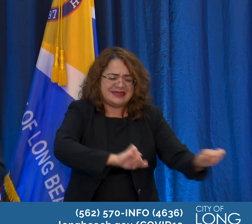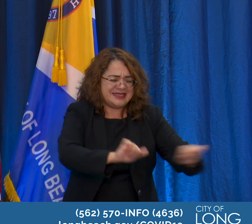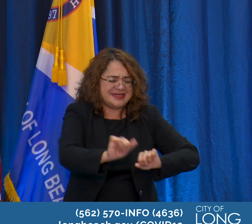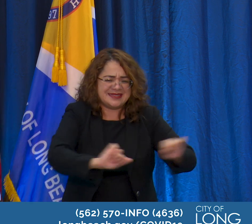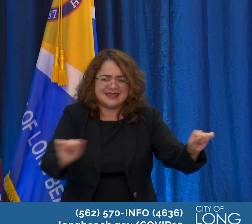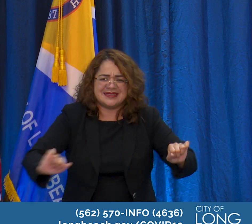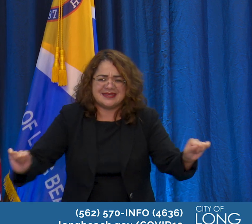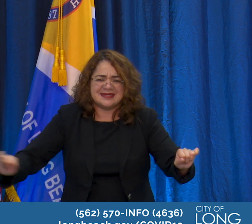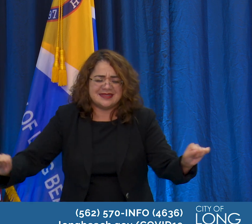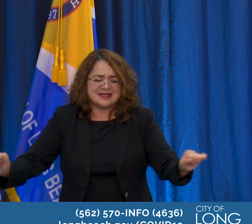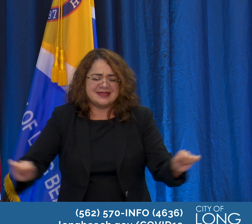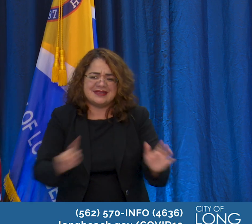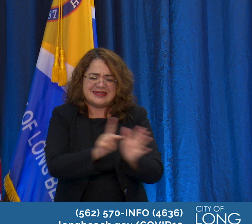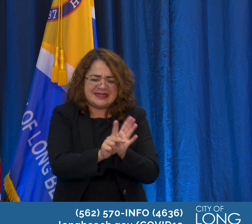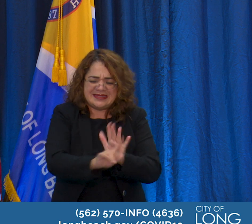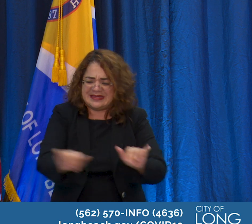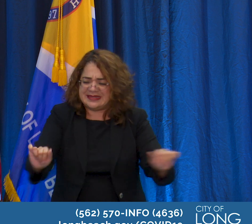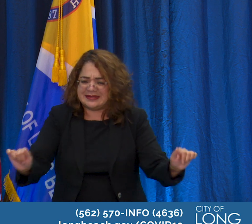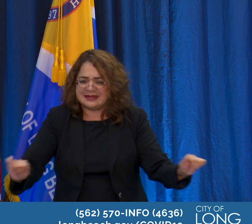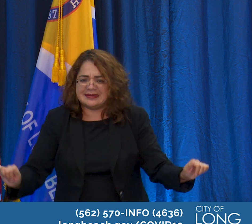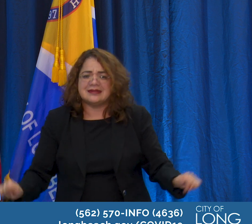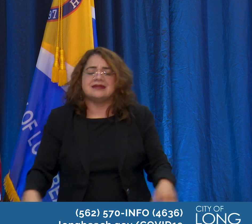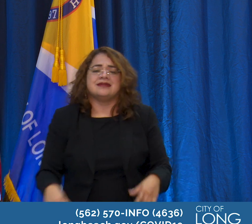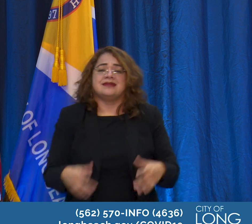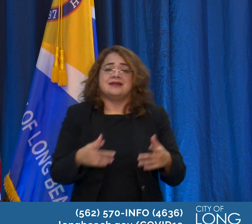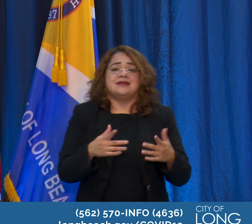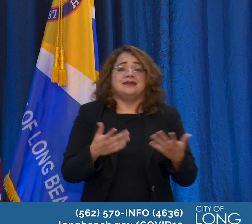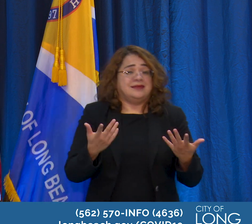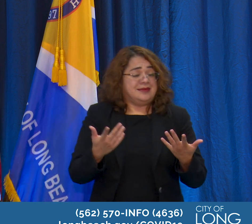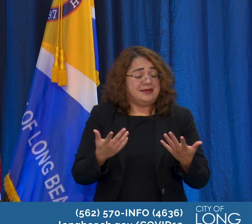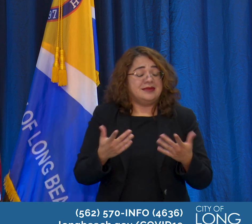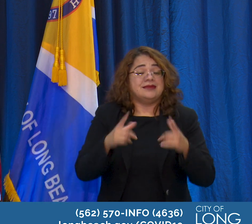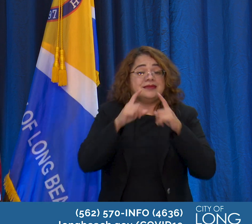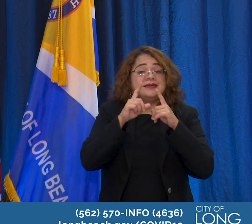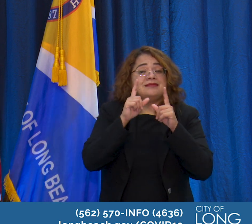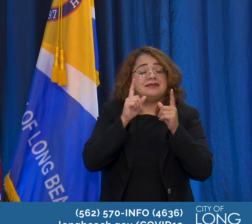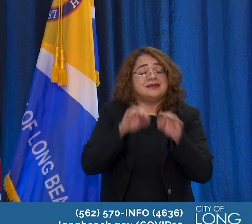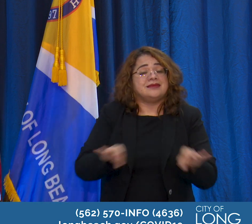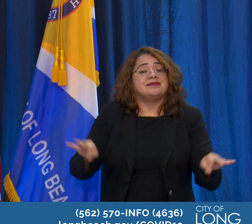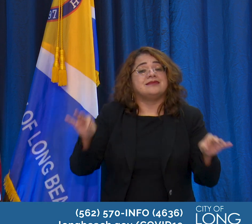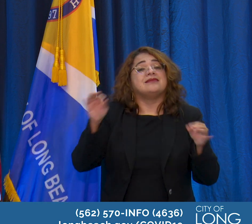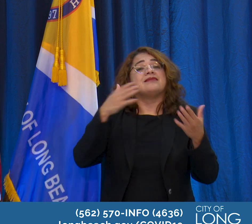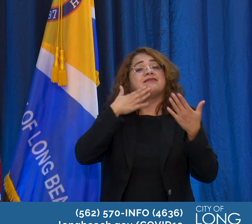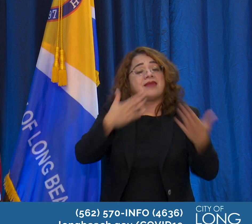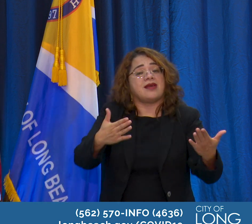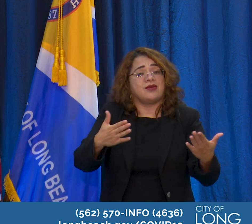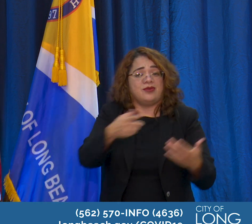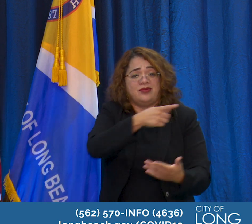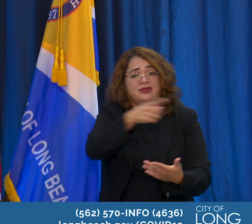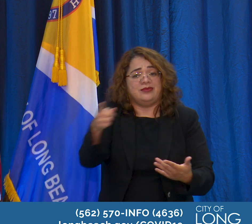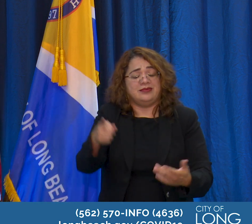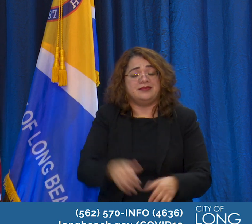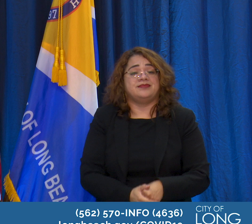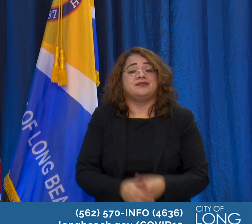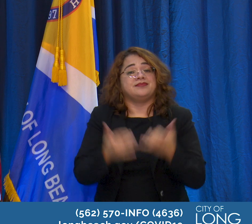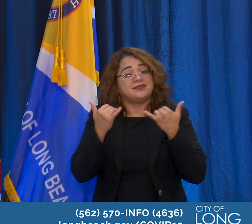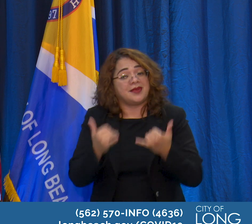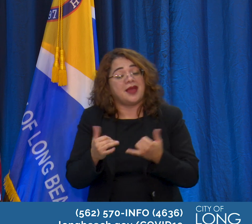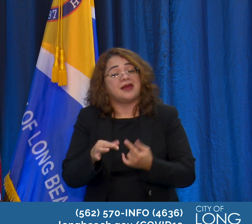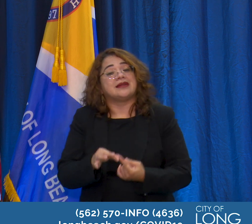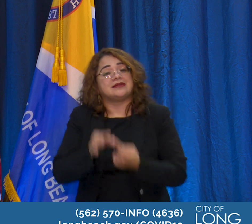Our actions are saving lives and a special message to our salon owners, our barber shop